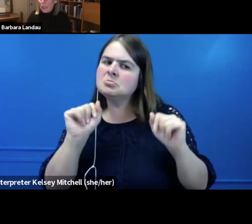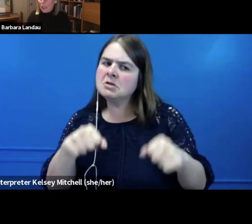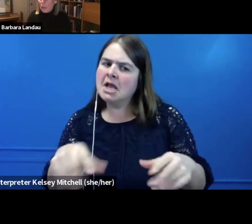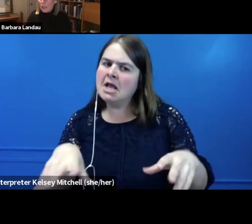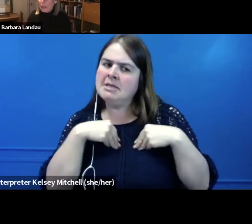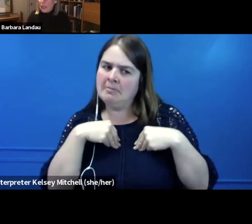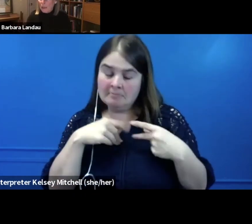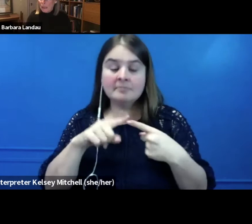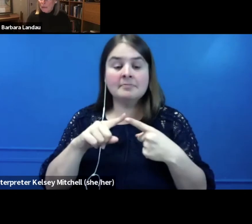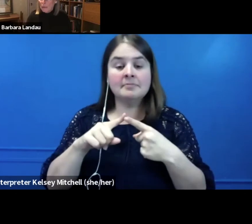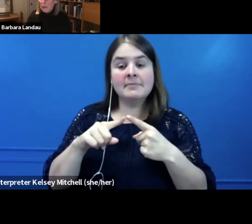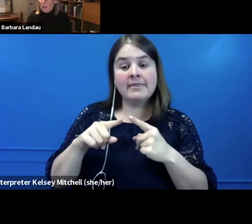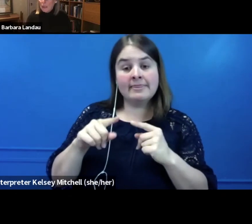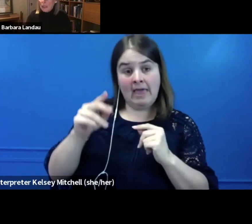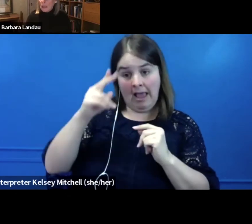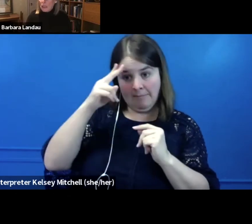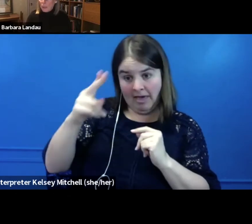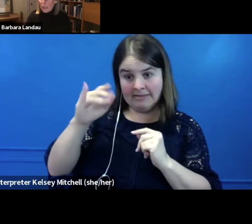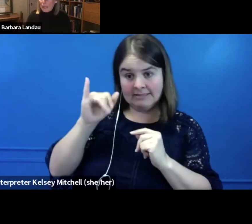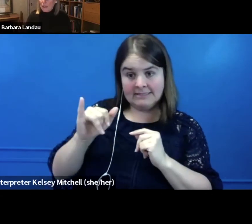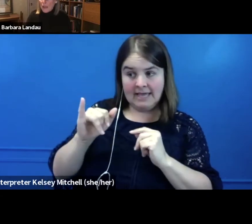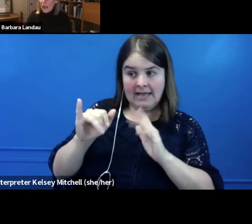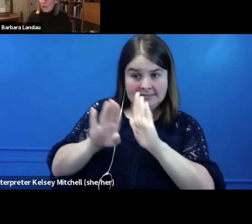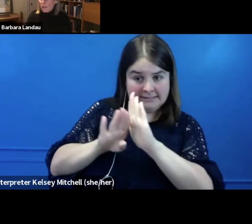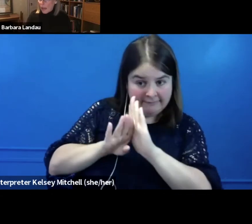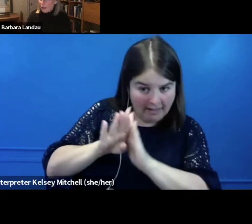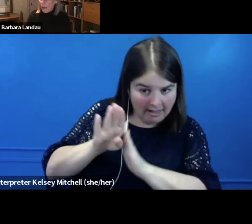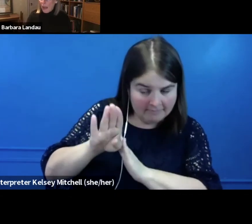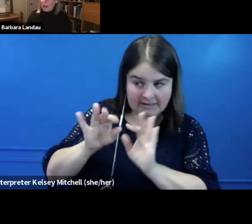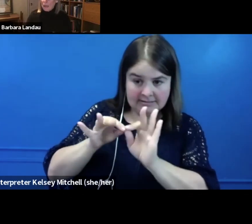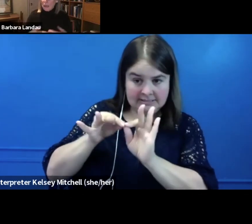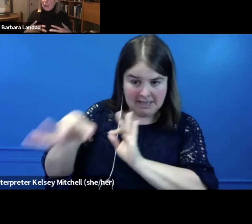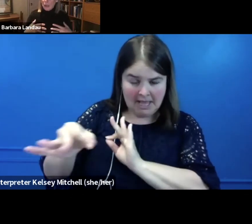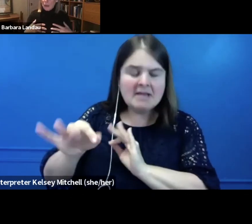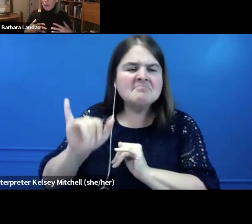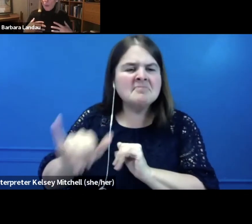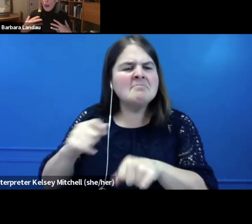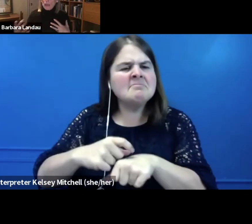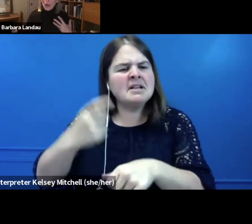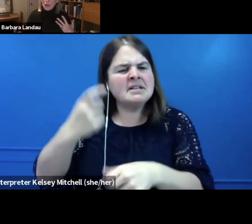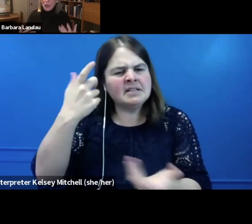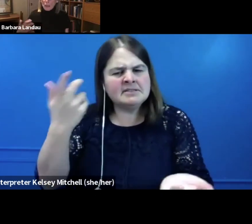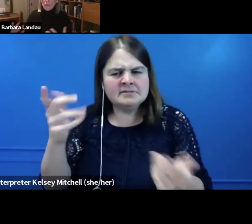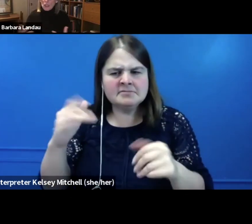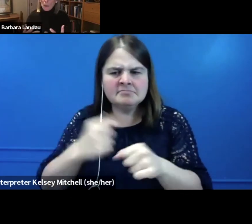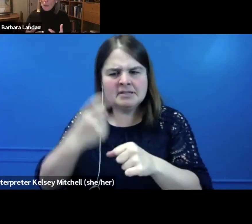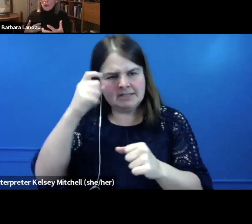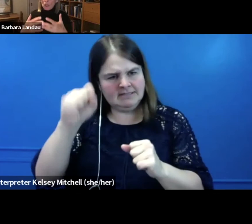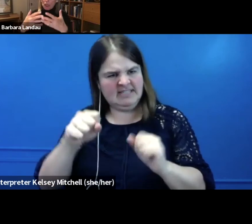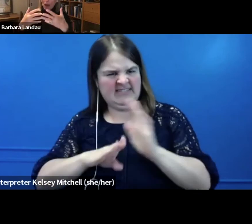explains the timing it explains that the fact that